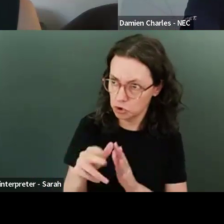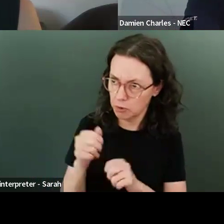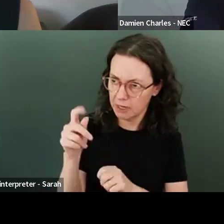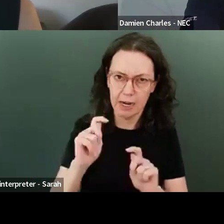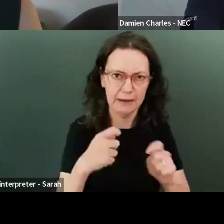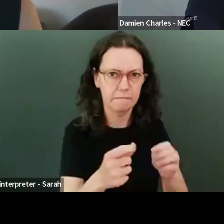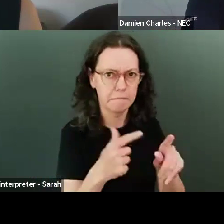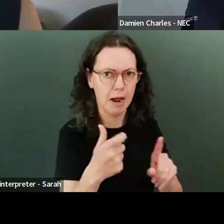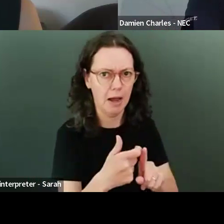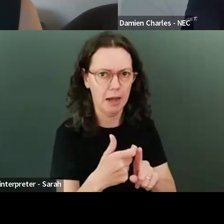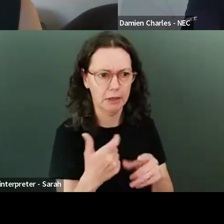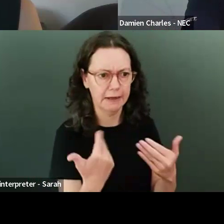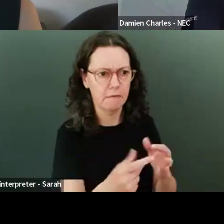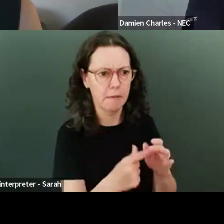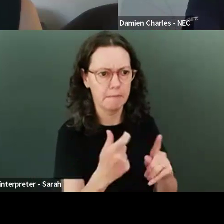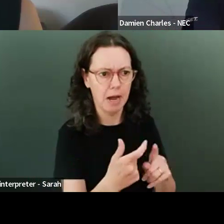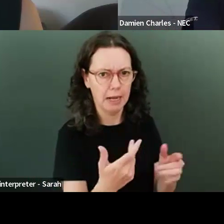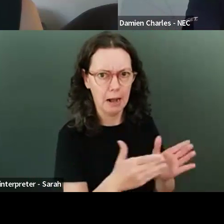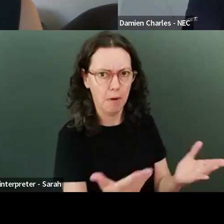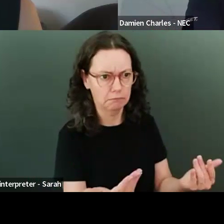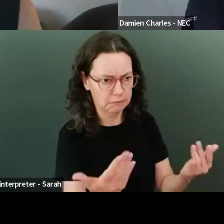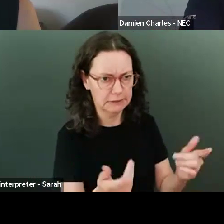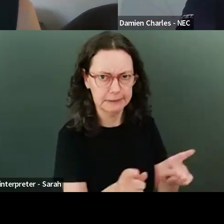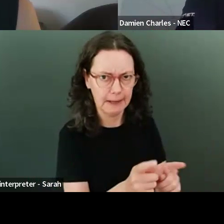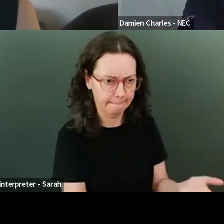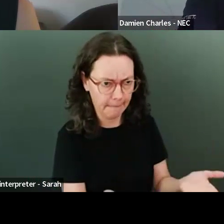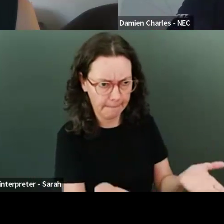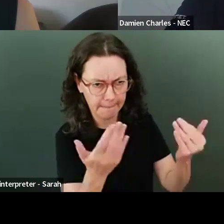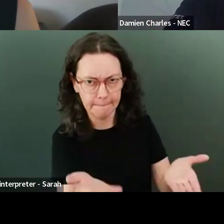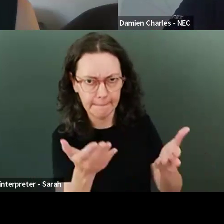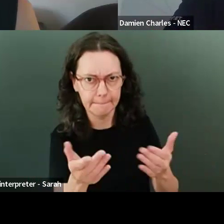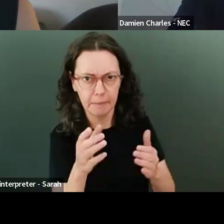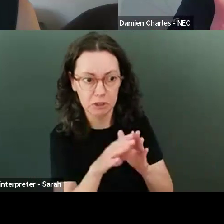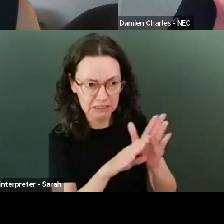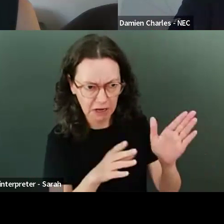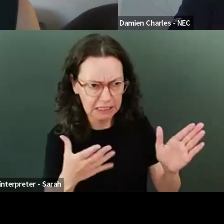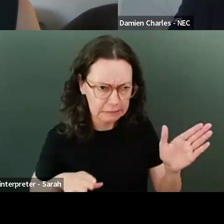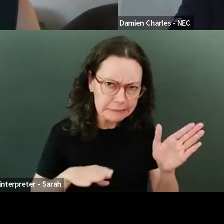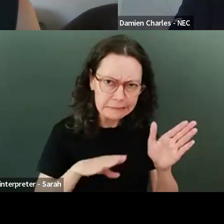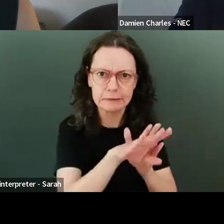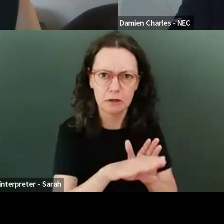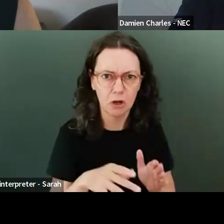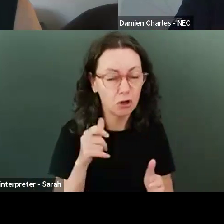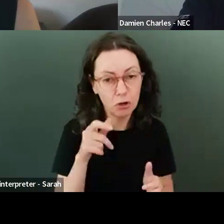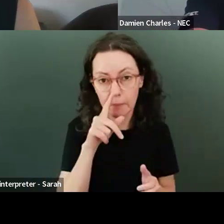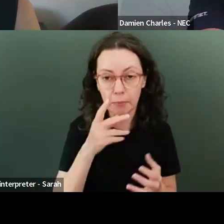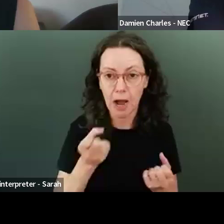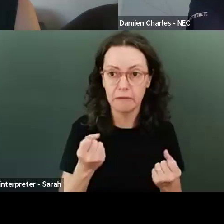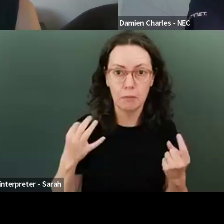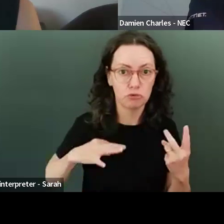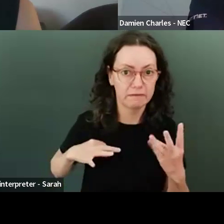in making a difference for other people that that face disadvantage and sometimes we have had all the advantages